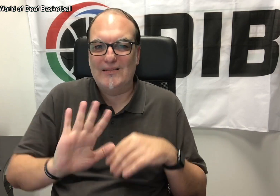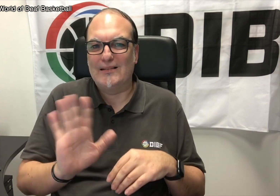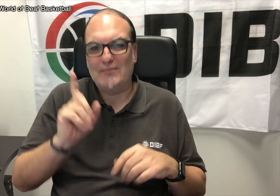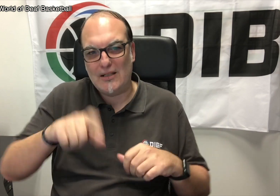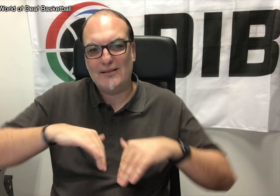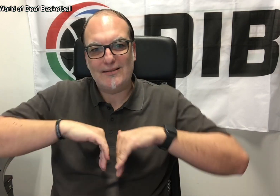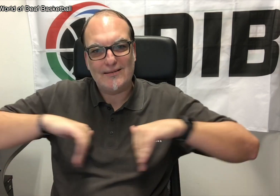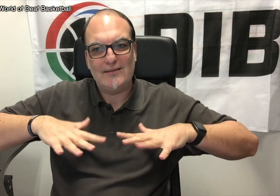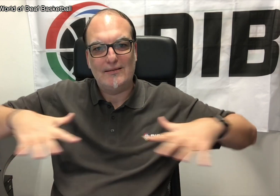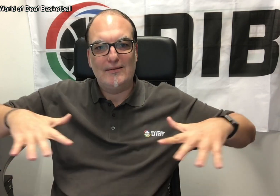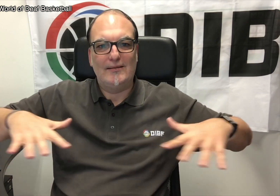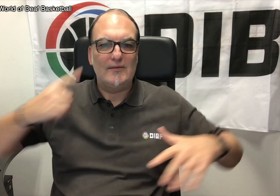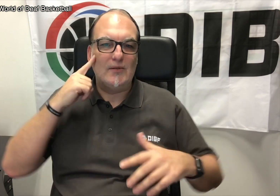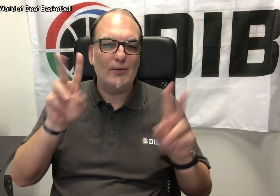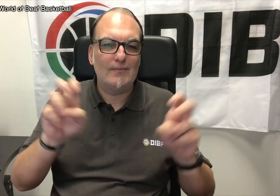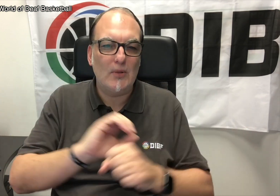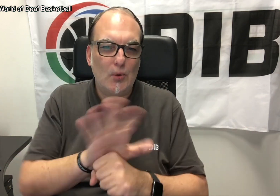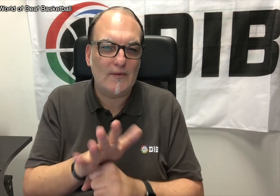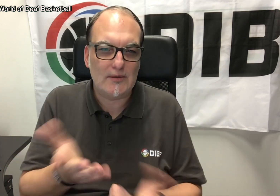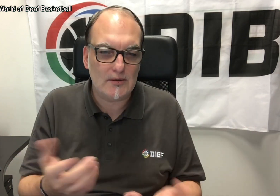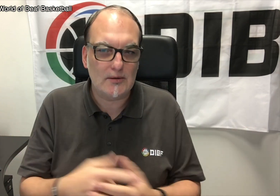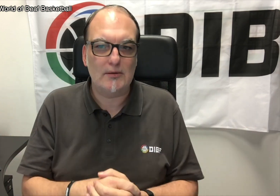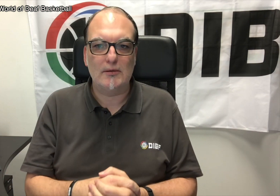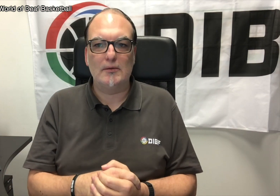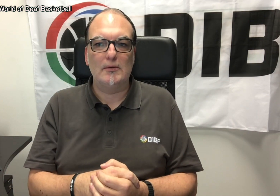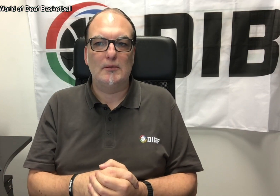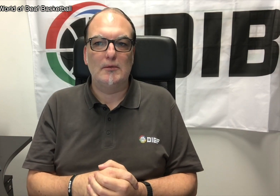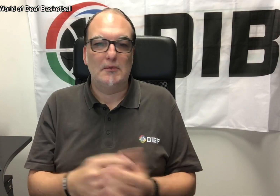in close space and not physically distanced from Covid.